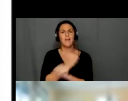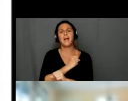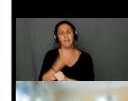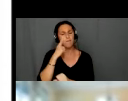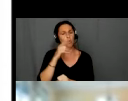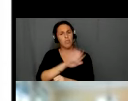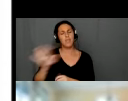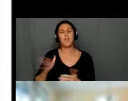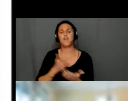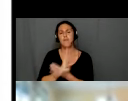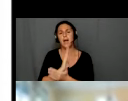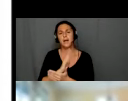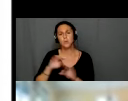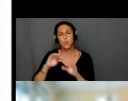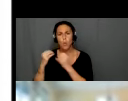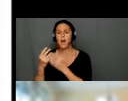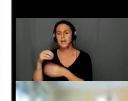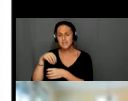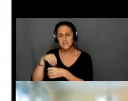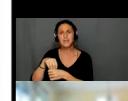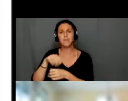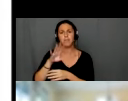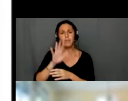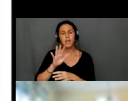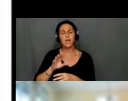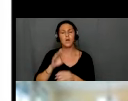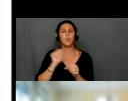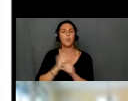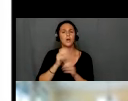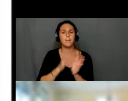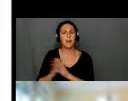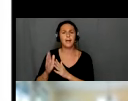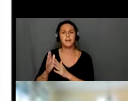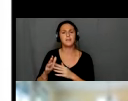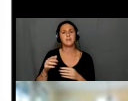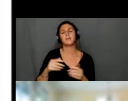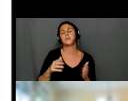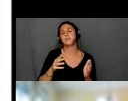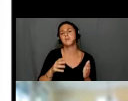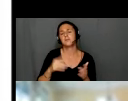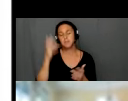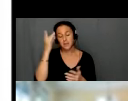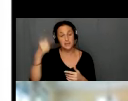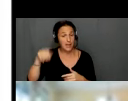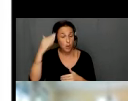rights to organize in the workplace, to have more democracy. in the workplace because they're the ones who know what is going on,